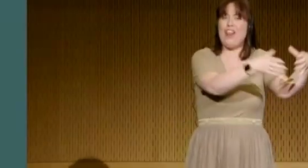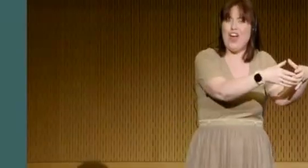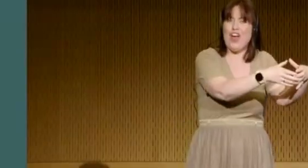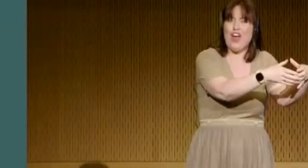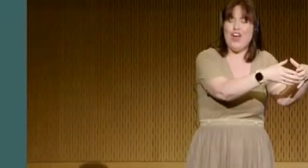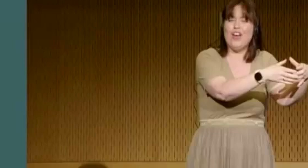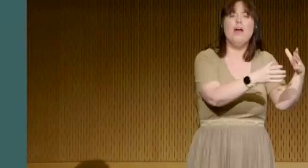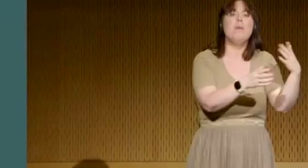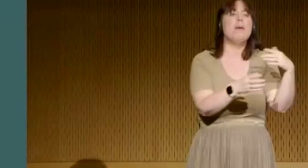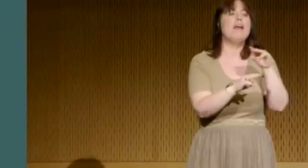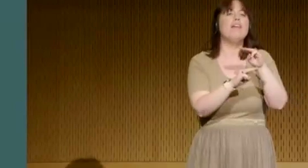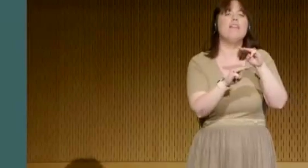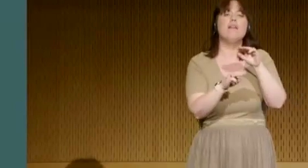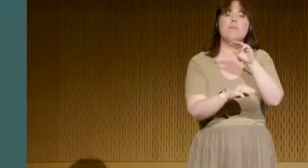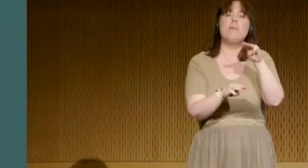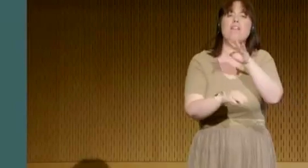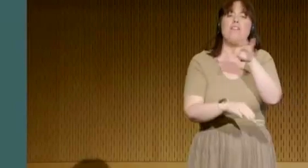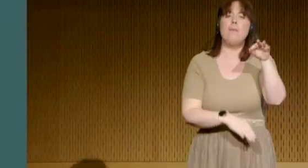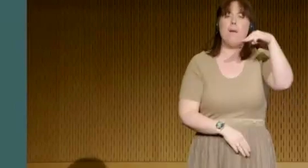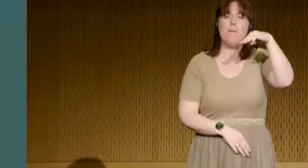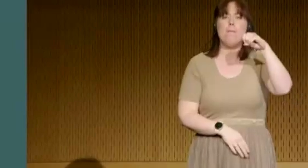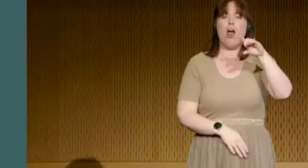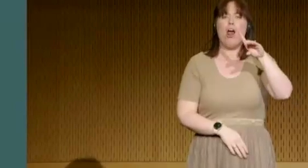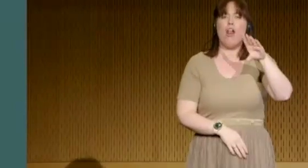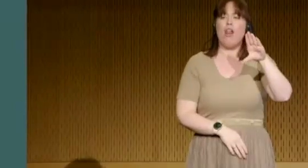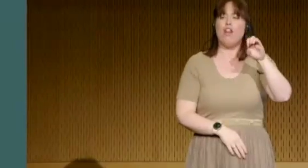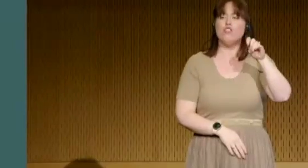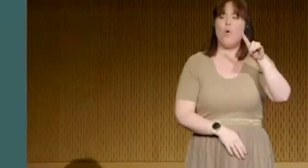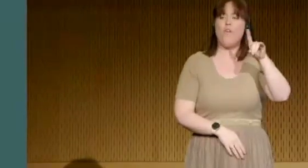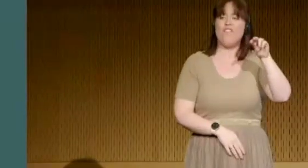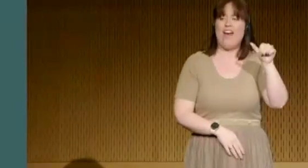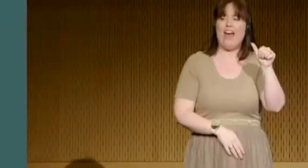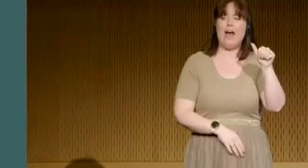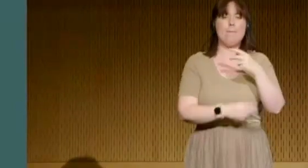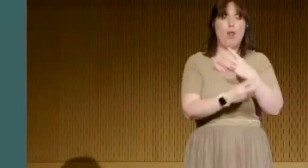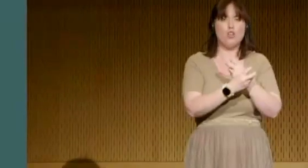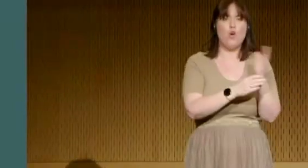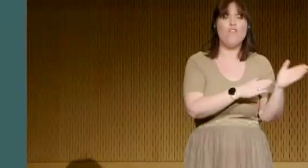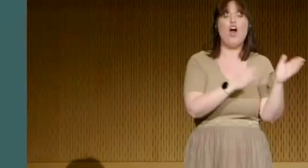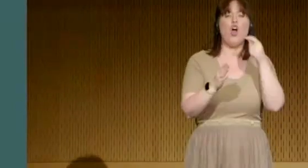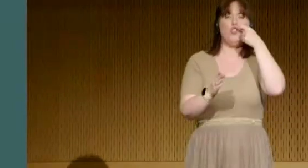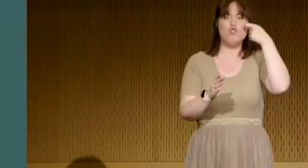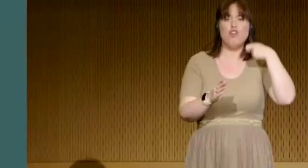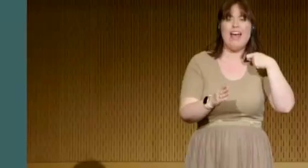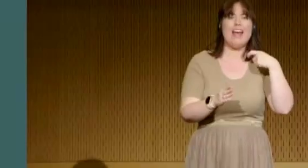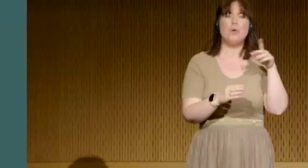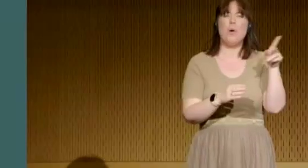from Moldova, people from Ukraine, who they all have Russian as a fluent language. Then I would